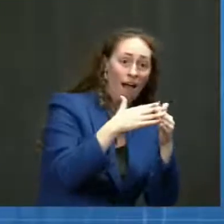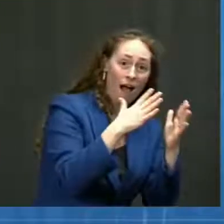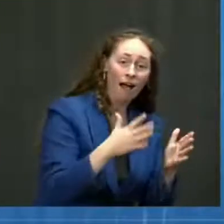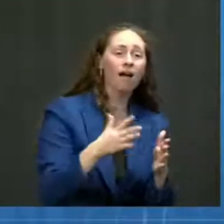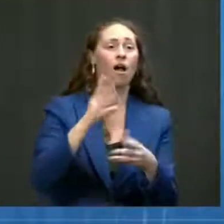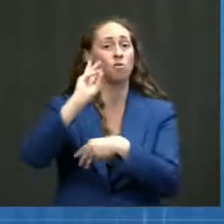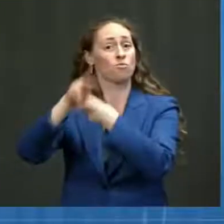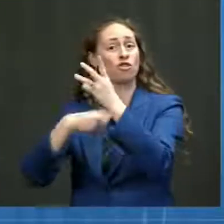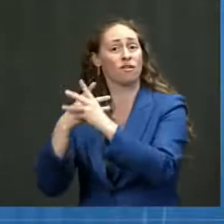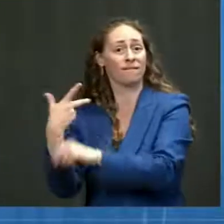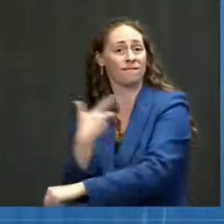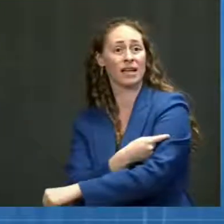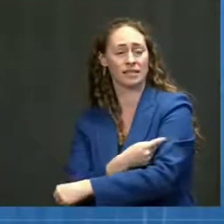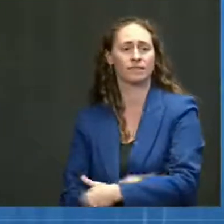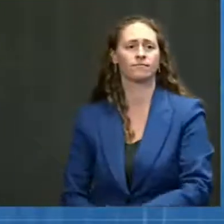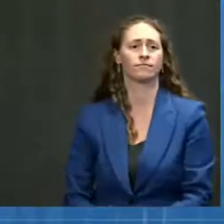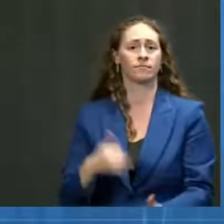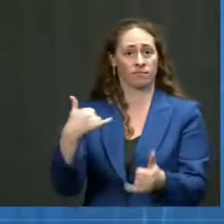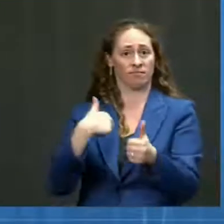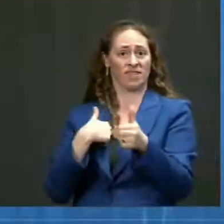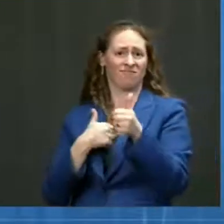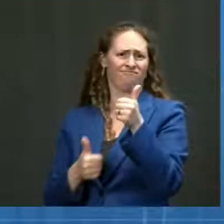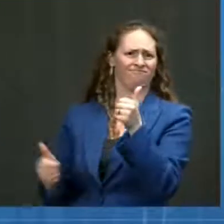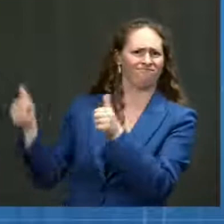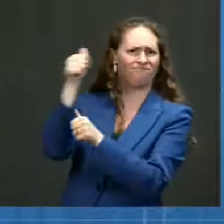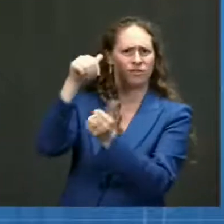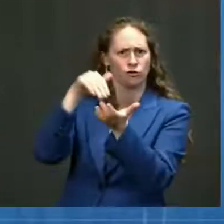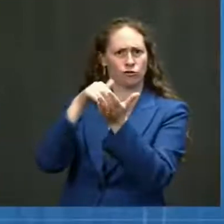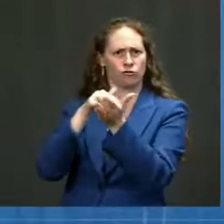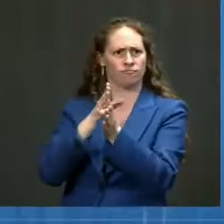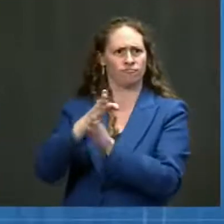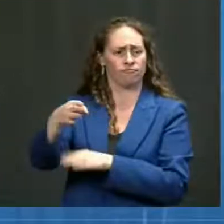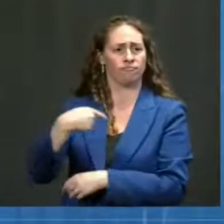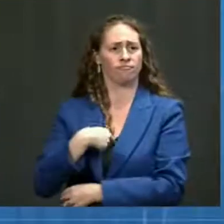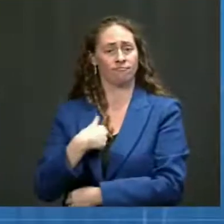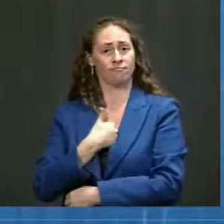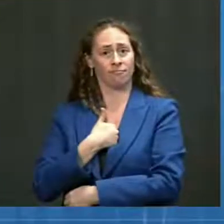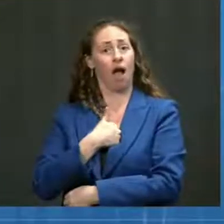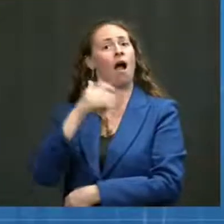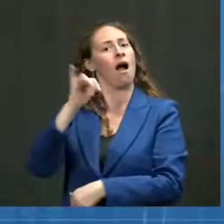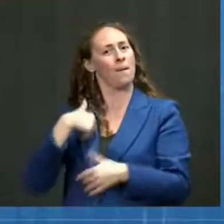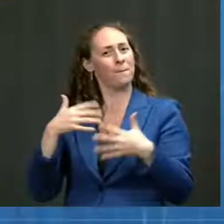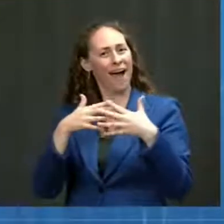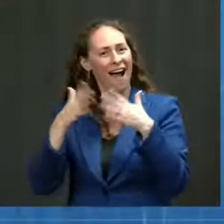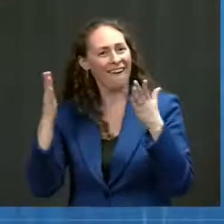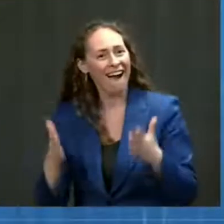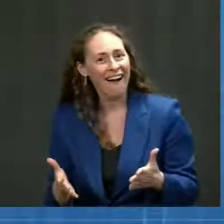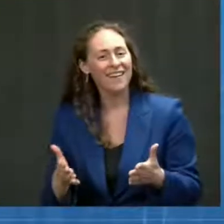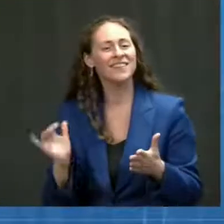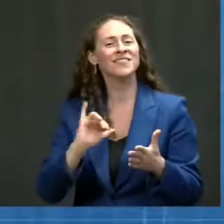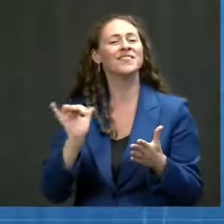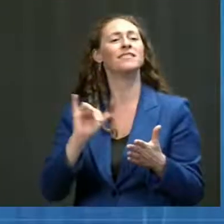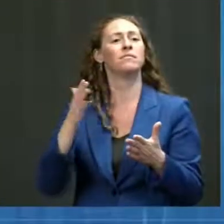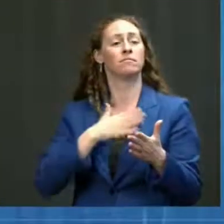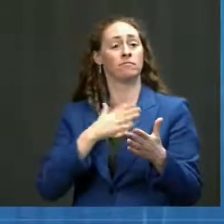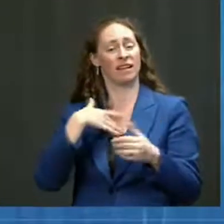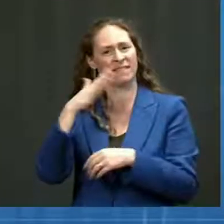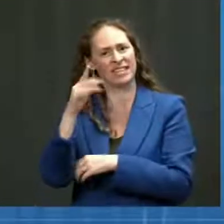AMERICA AND THE WORLD ARE VACCINATED AGAINST COVID-19. I'M SPEAKING YOU TODAY, AS YOUR SURGEON GENERAL, BUT MOST